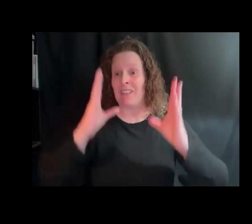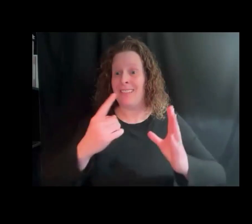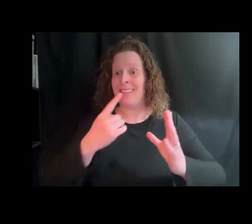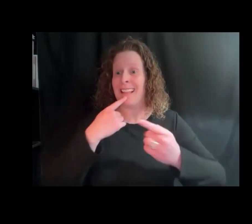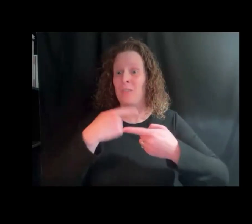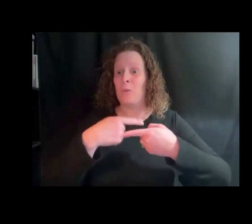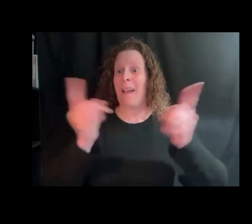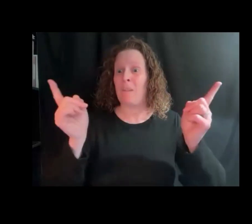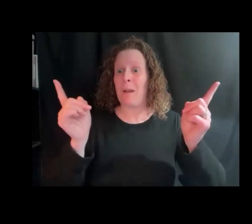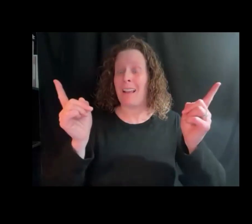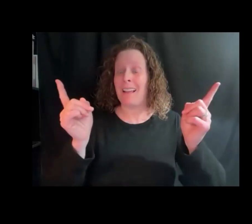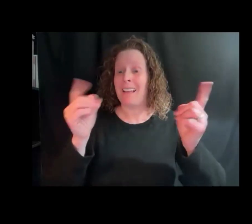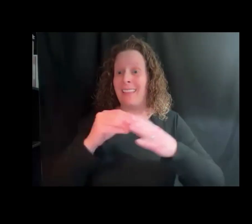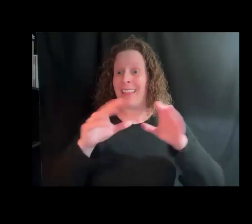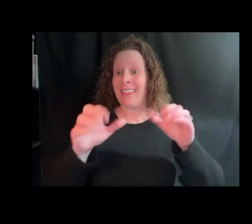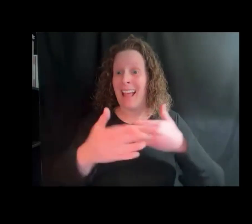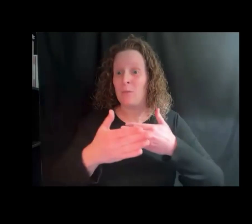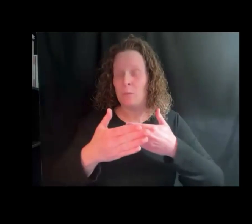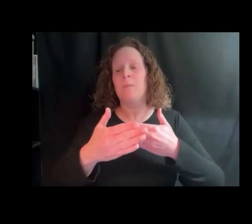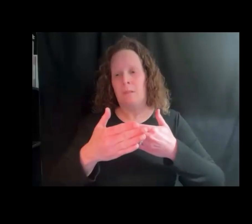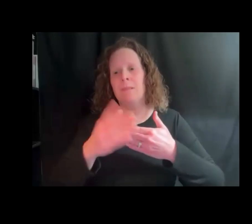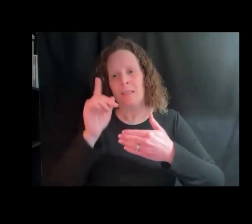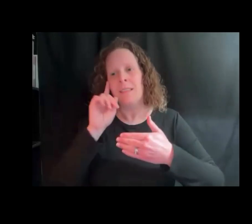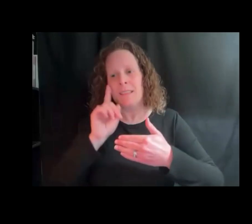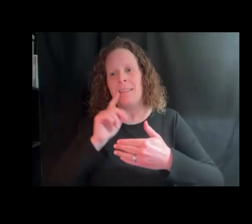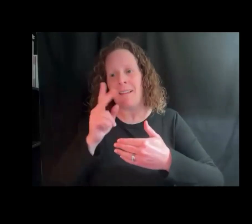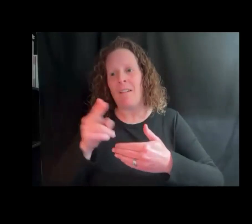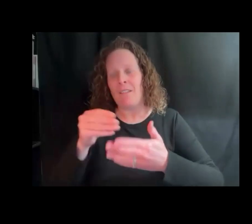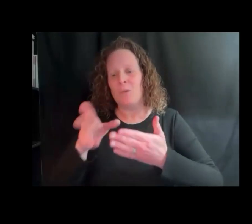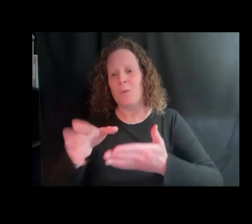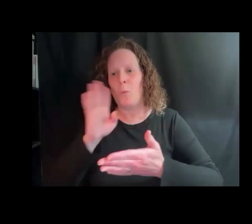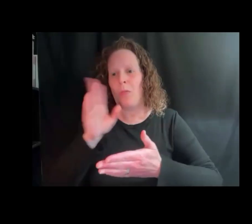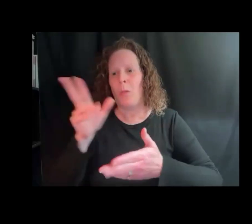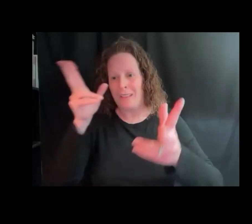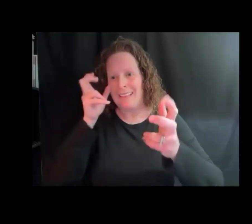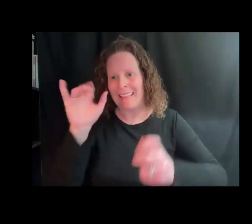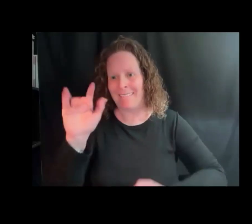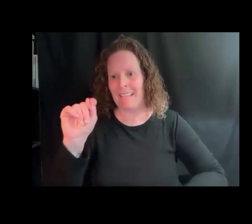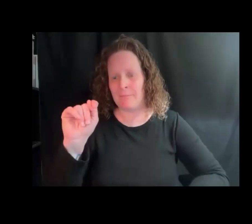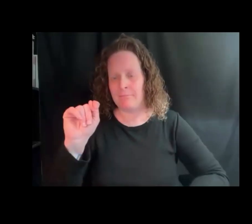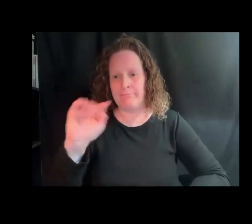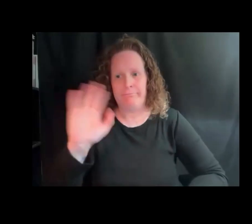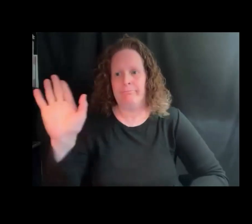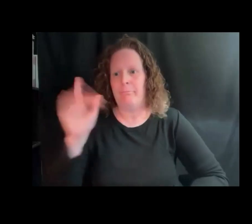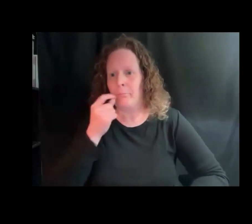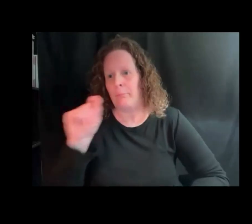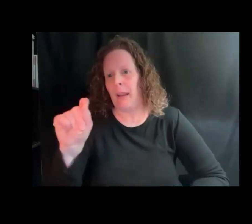that everybody else in the room has right? If you say nobody in the classroom is gonna get it